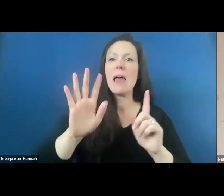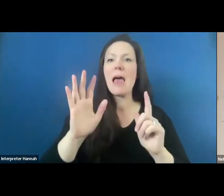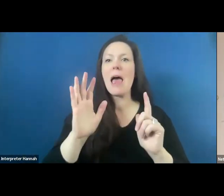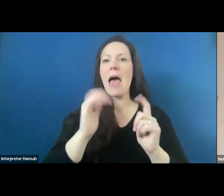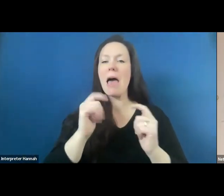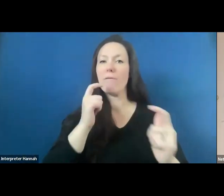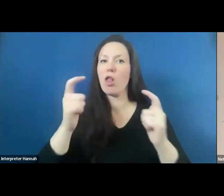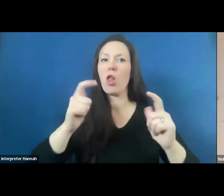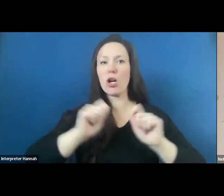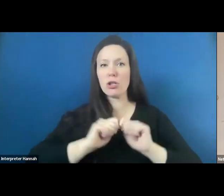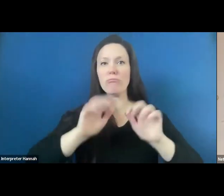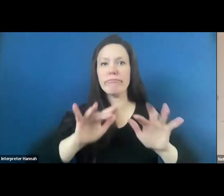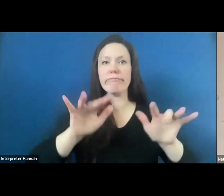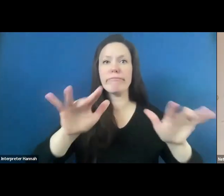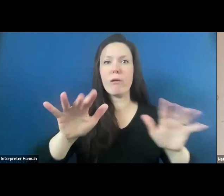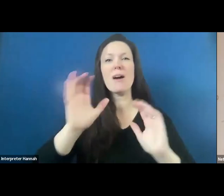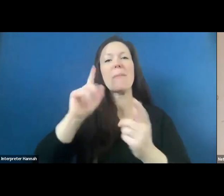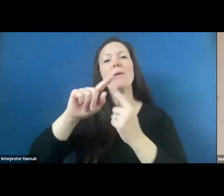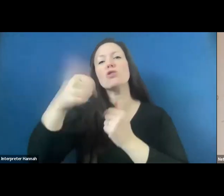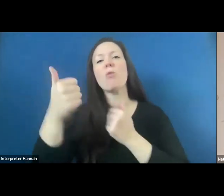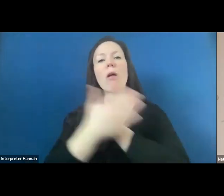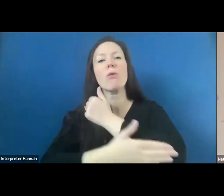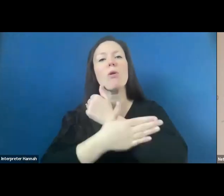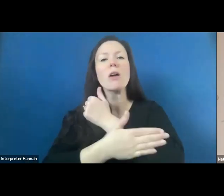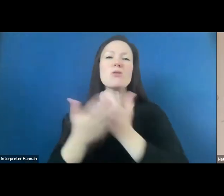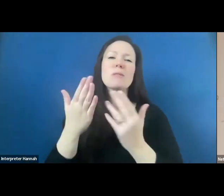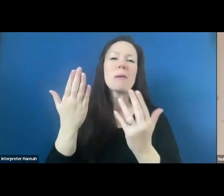countries, which don't have significant emissions of greenhouse gases.